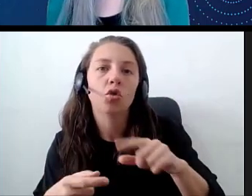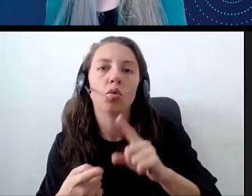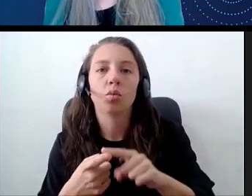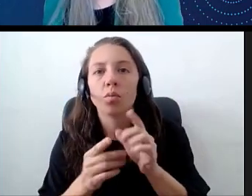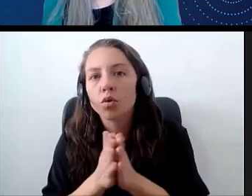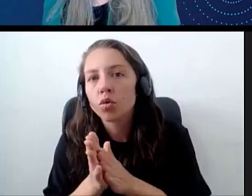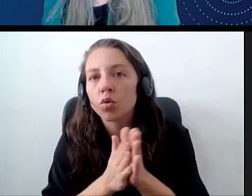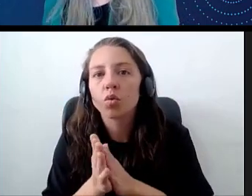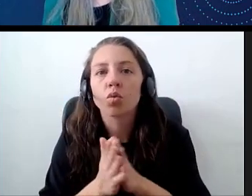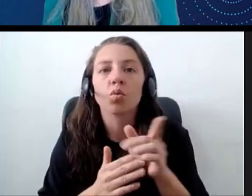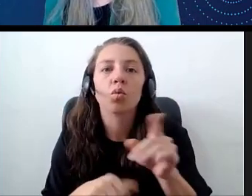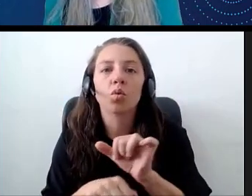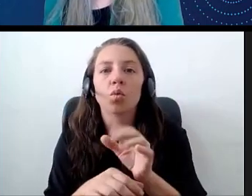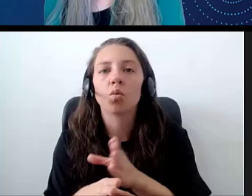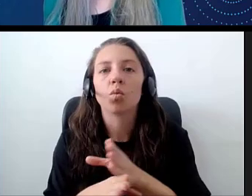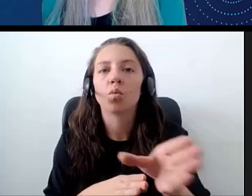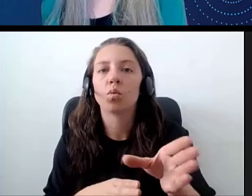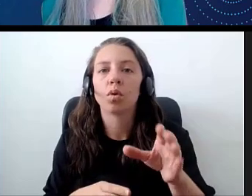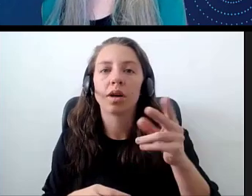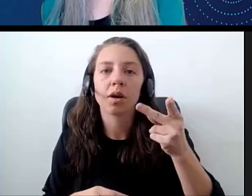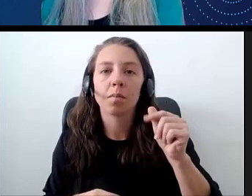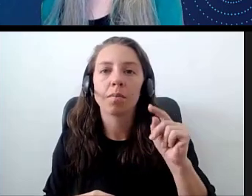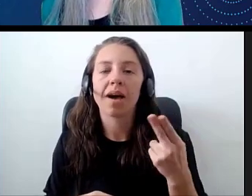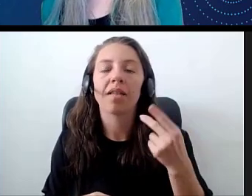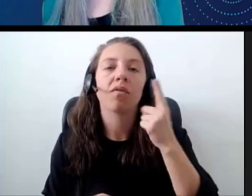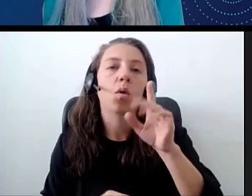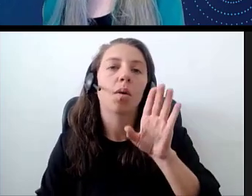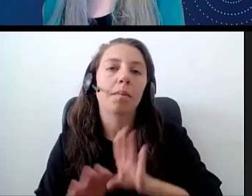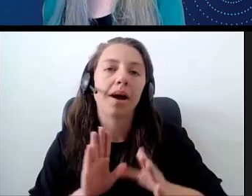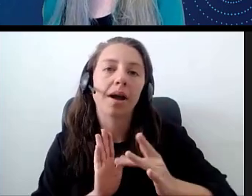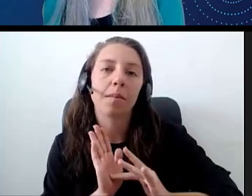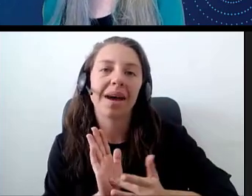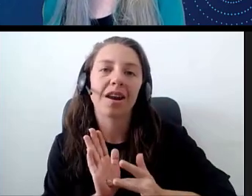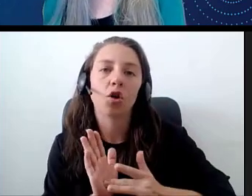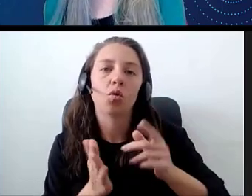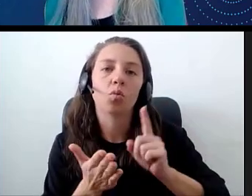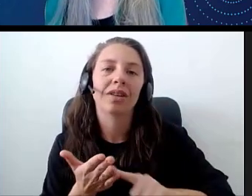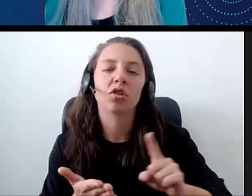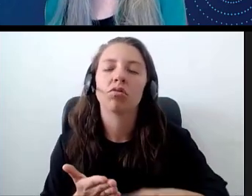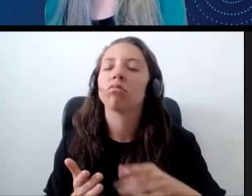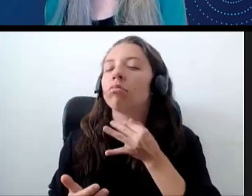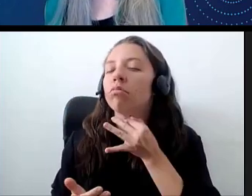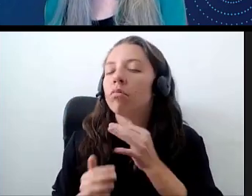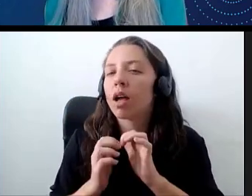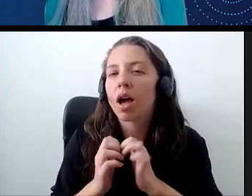Cynthia Dwyer I'm curious, how do the updated instructions provide more structure? Megan Columbus Well, to ask referees